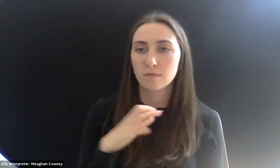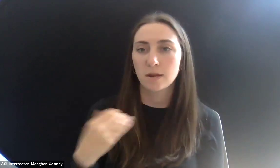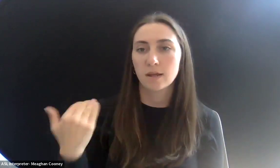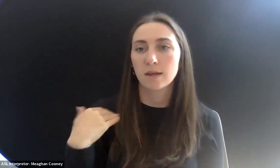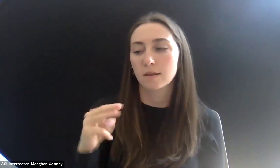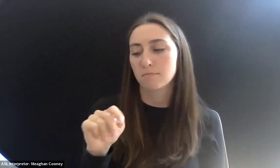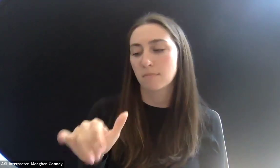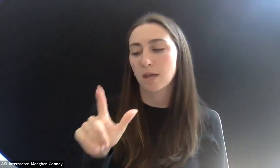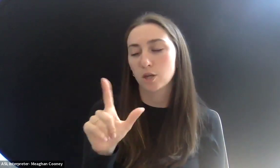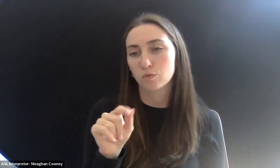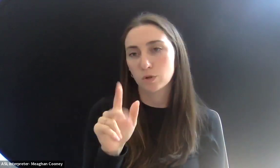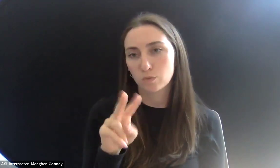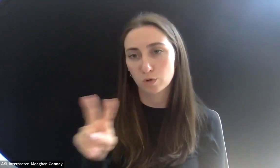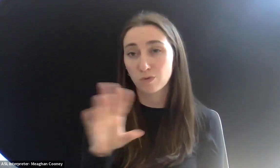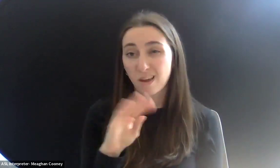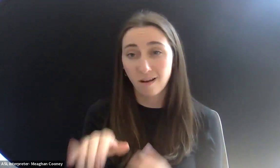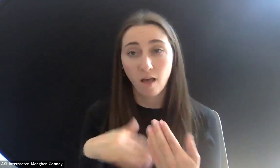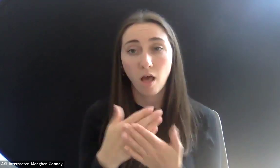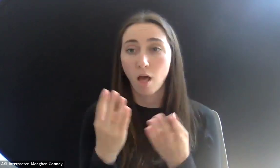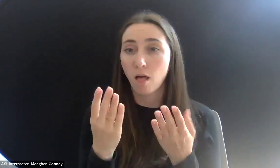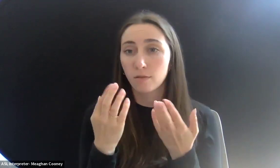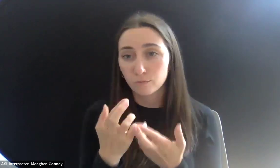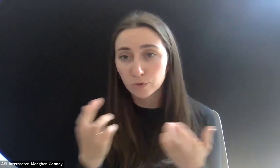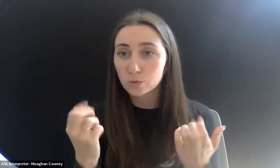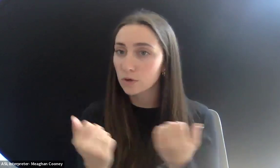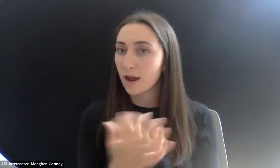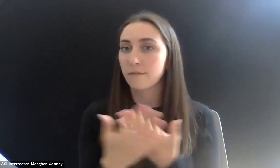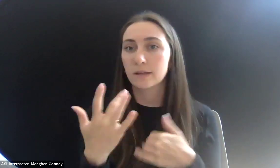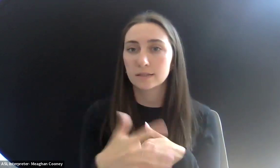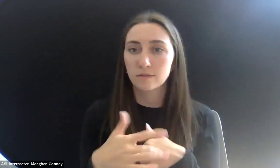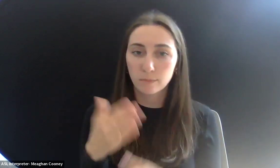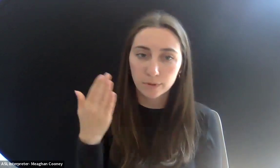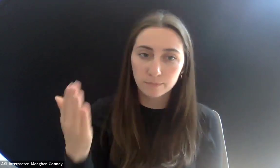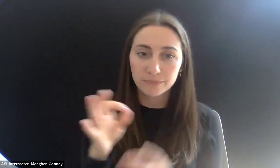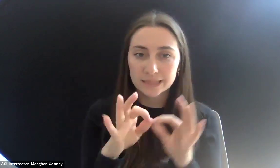And all of those materials again are still available at the link shown here on the slide.